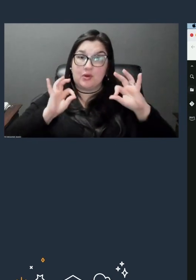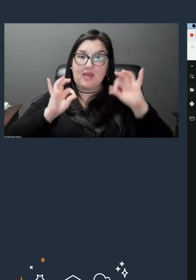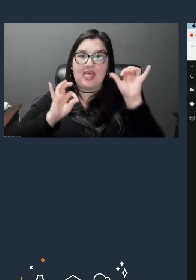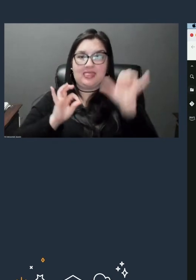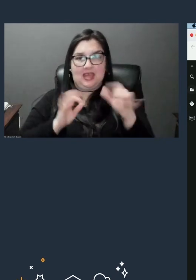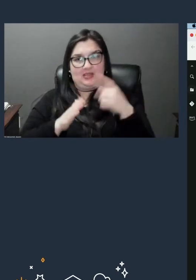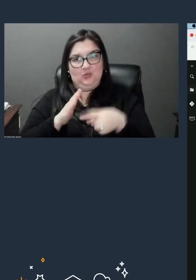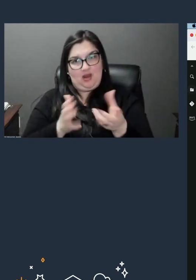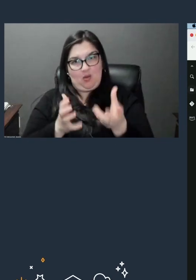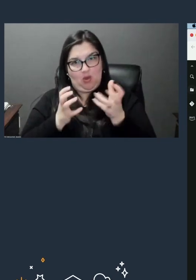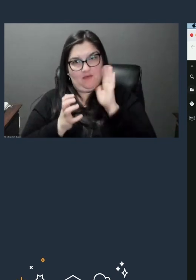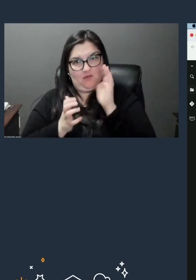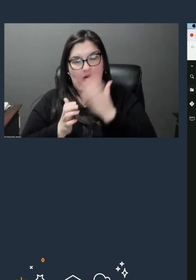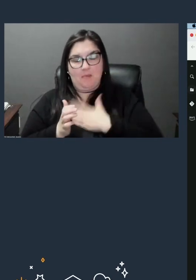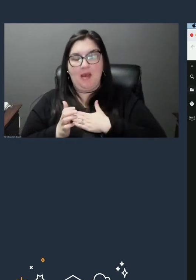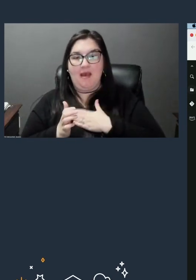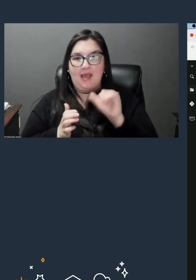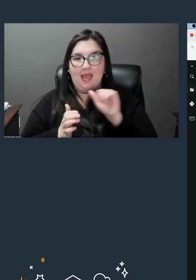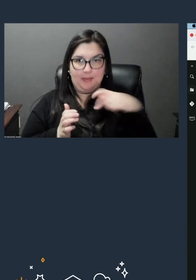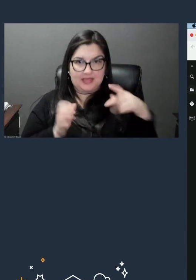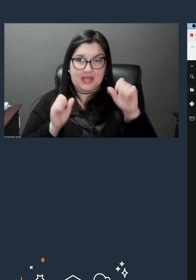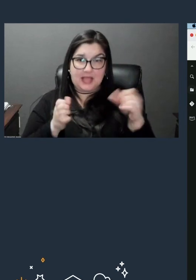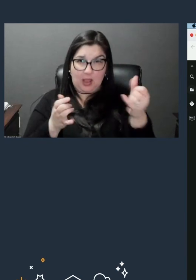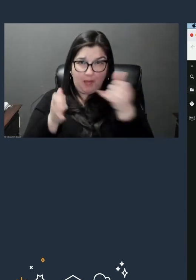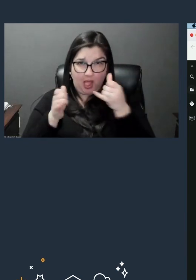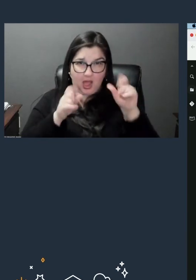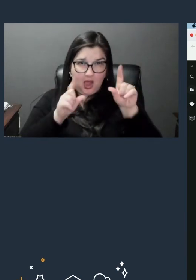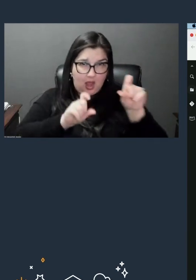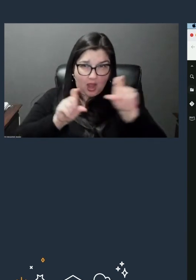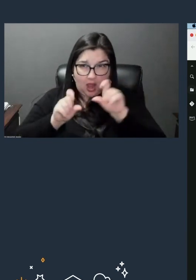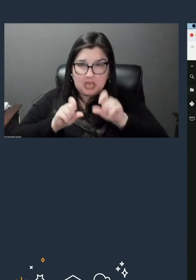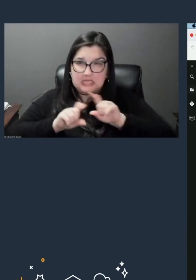I can play around with this to make different changes to my application.